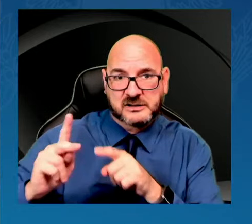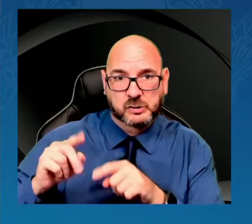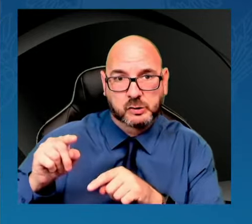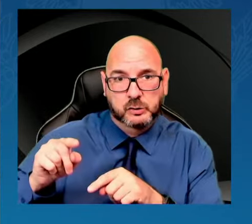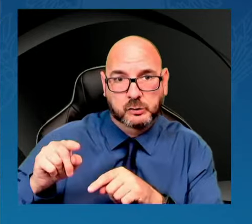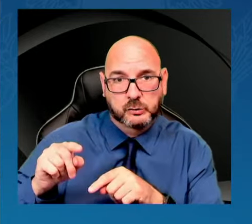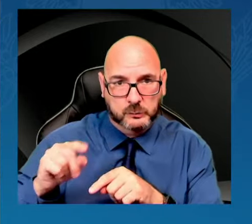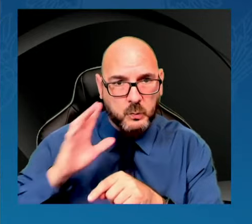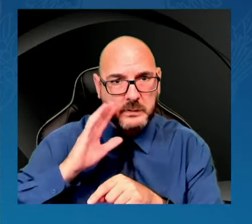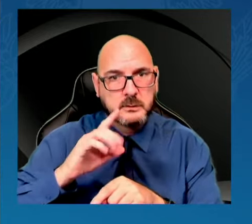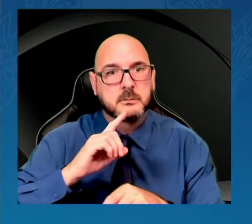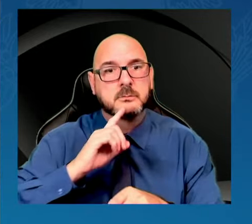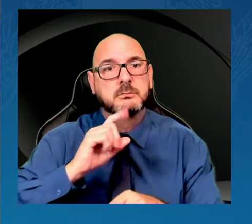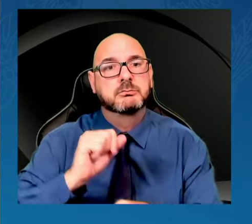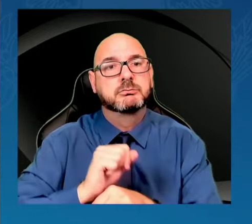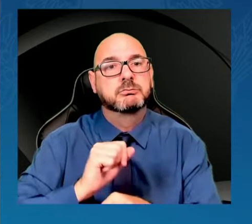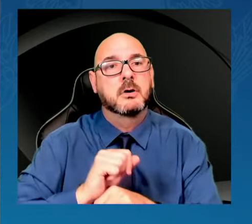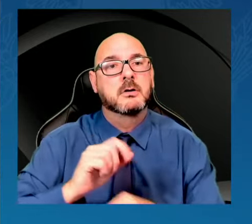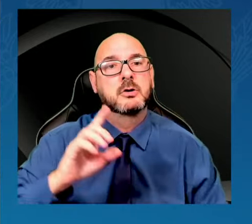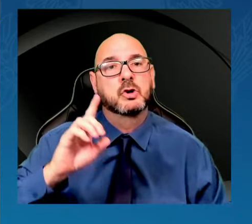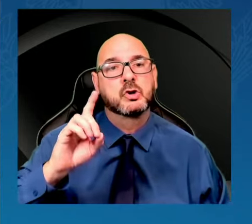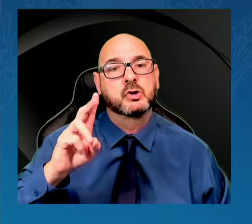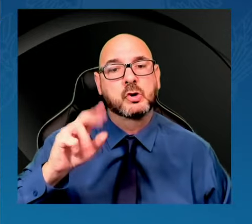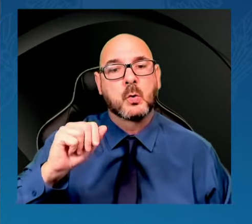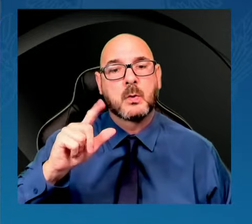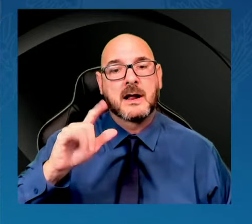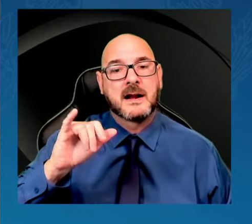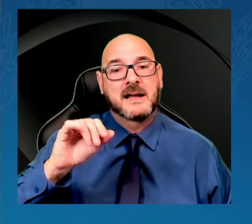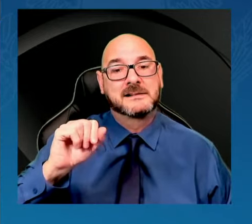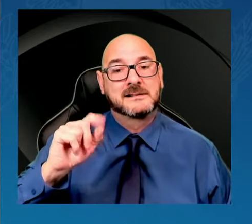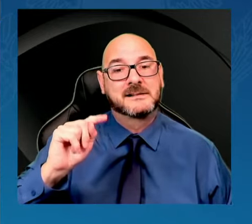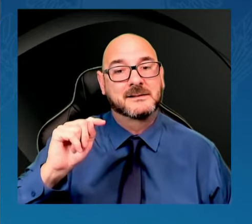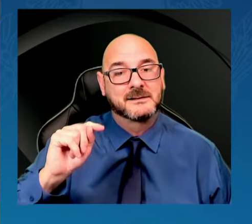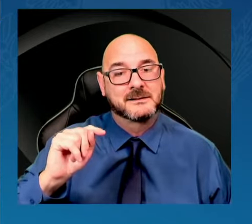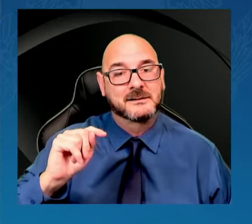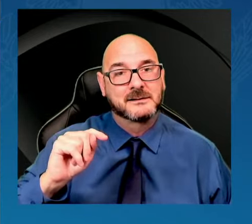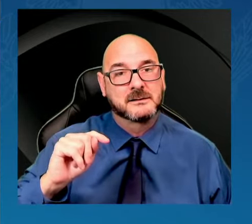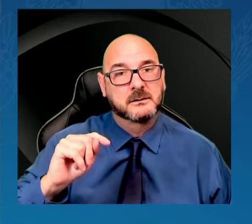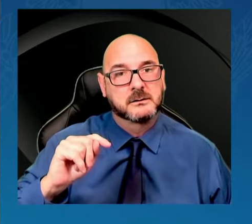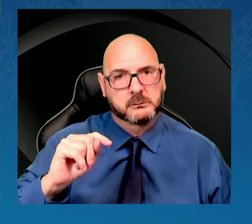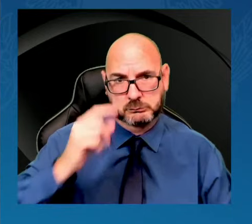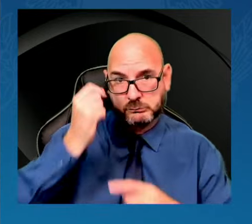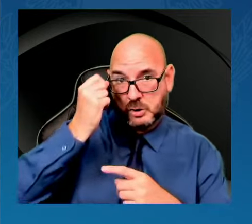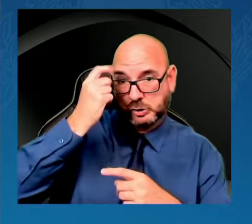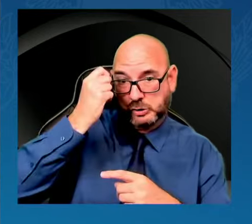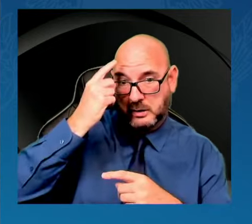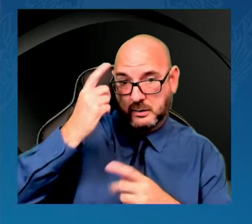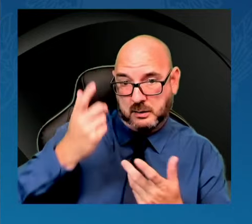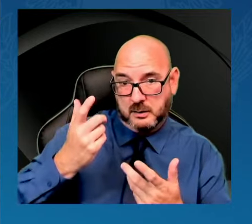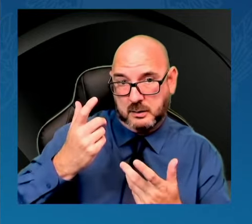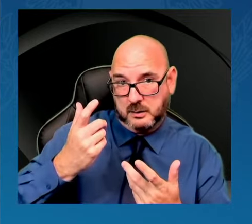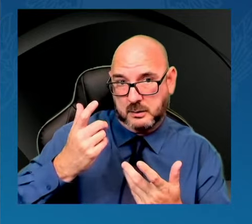who really understand quite well and -- and are some of the most trusted